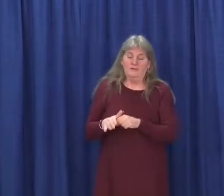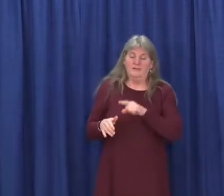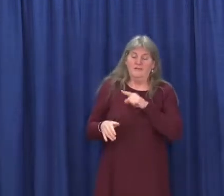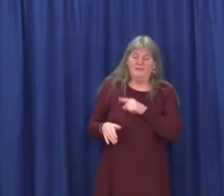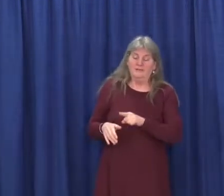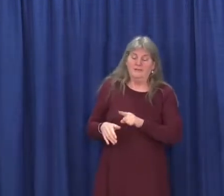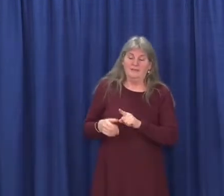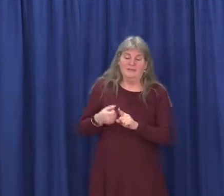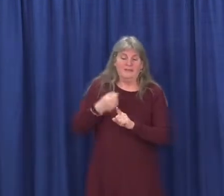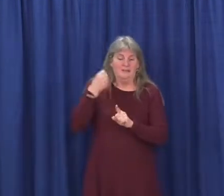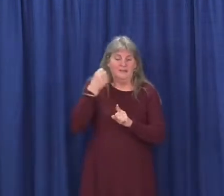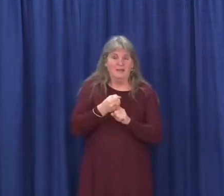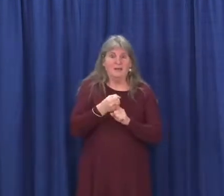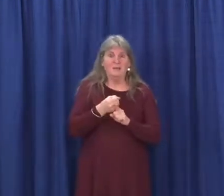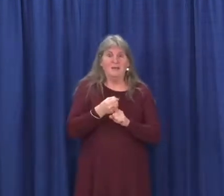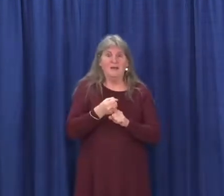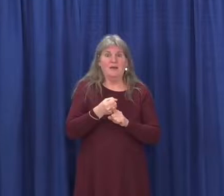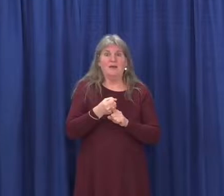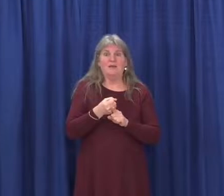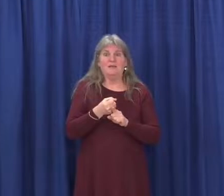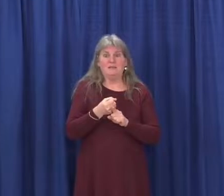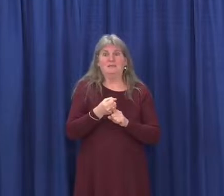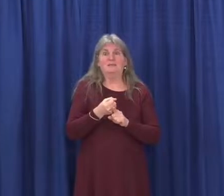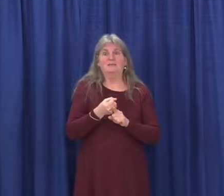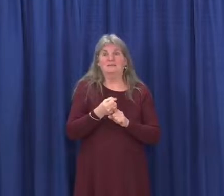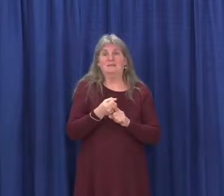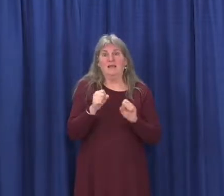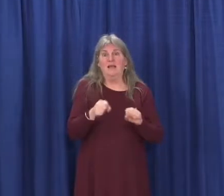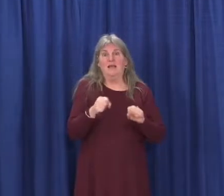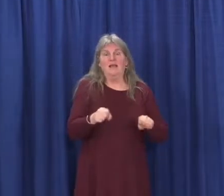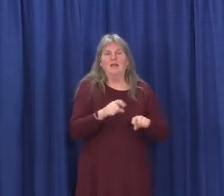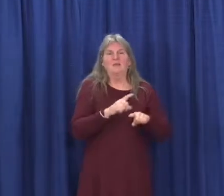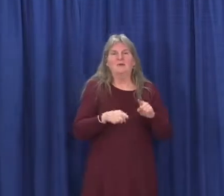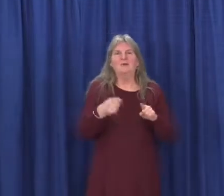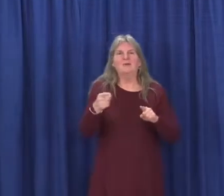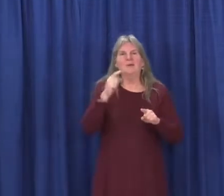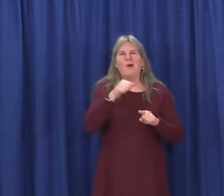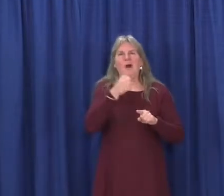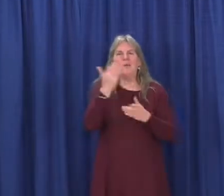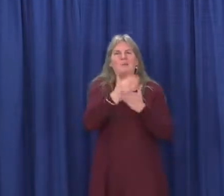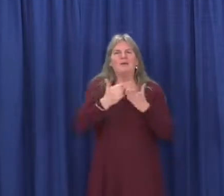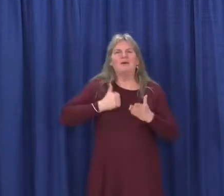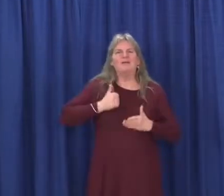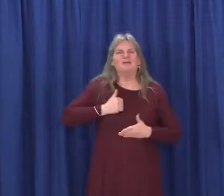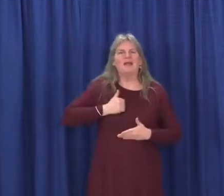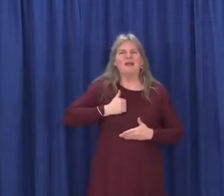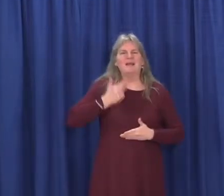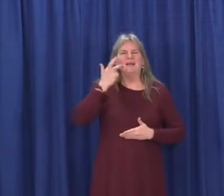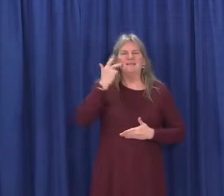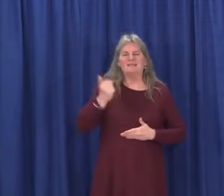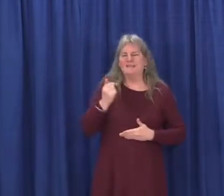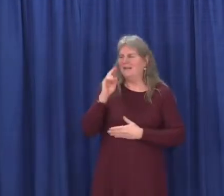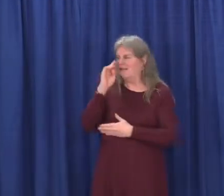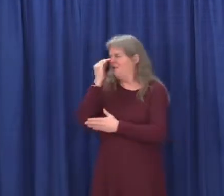that part of the year where other places are seeing flowers or trees budding and,